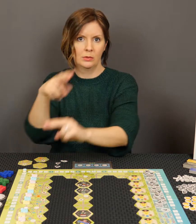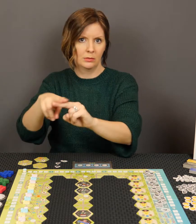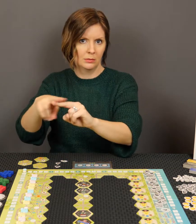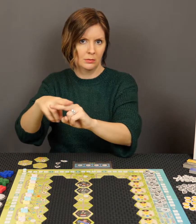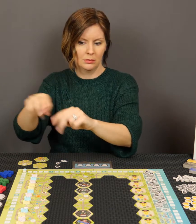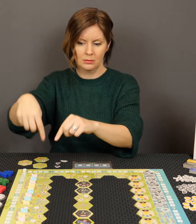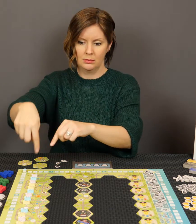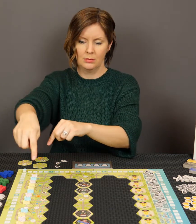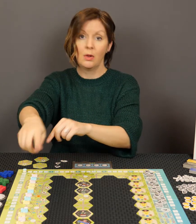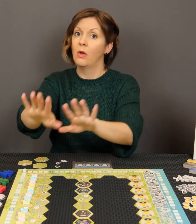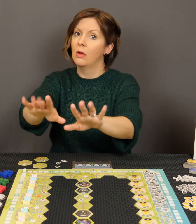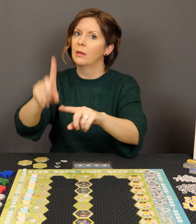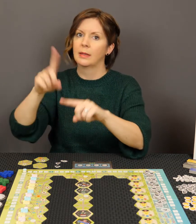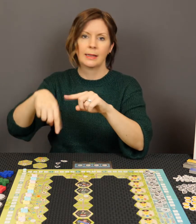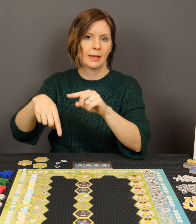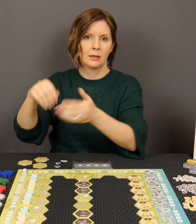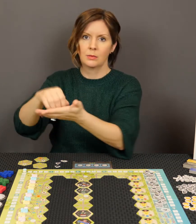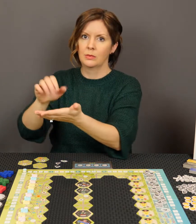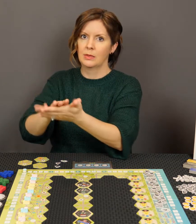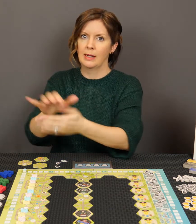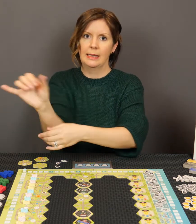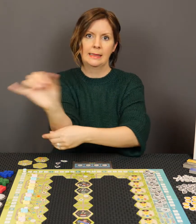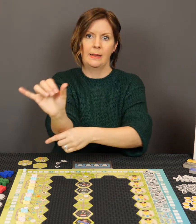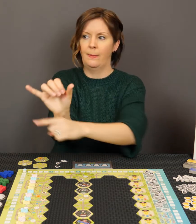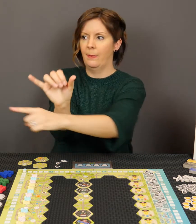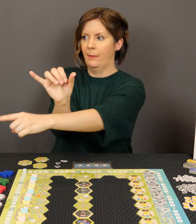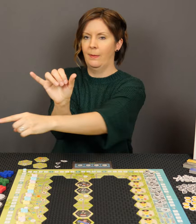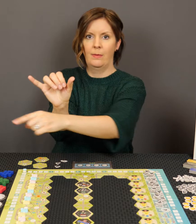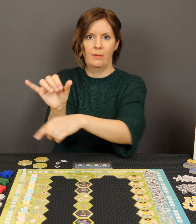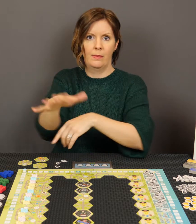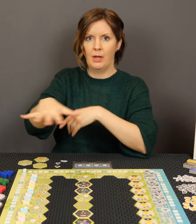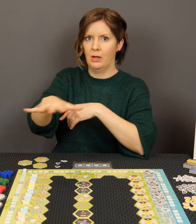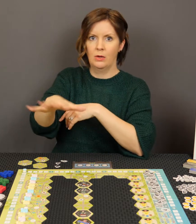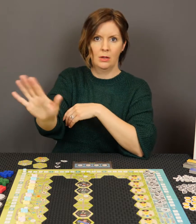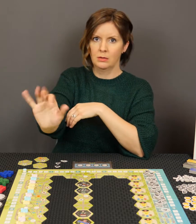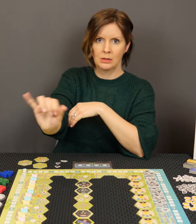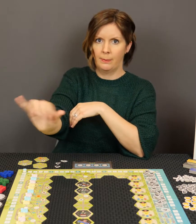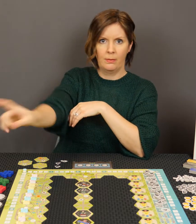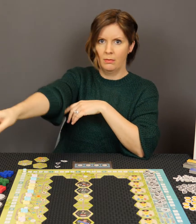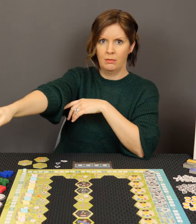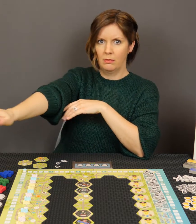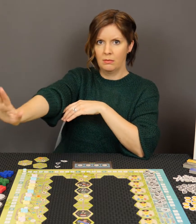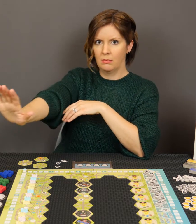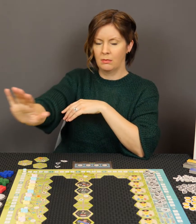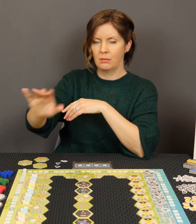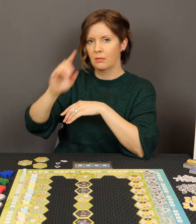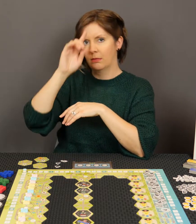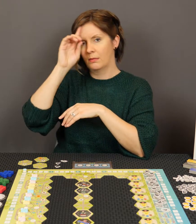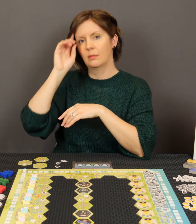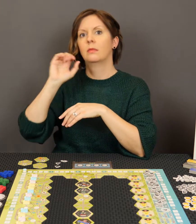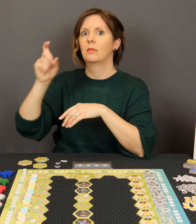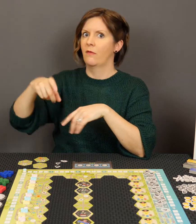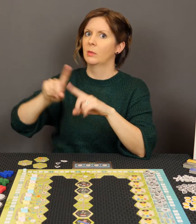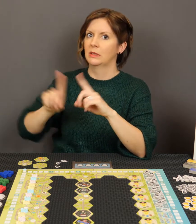They put down 1 of their trains, but it cannot go on the same spot as the previous player.